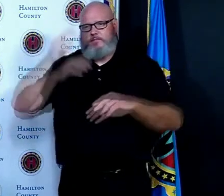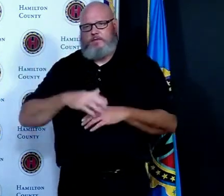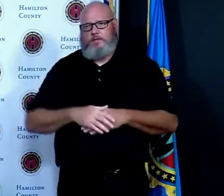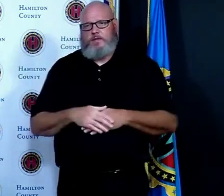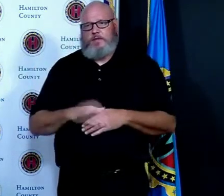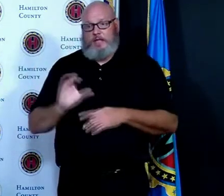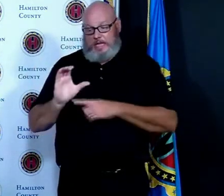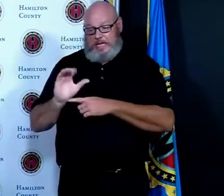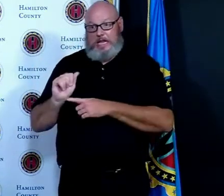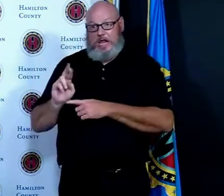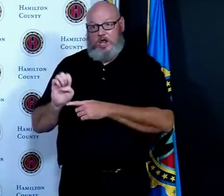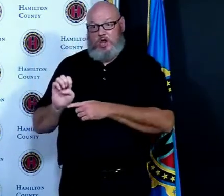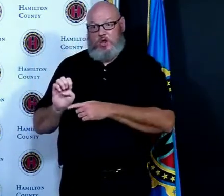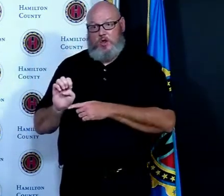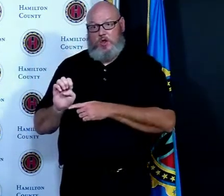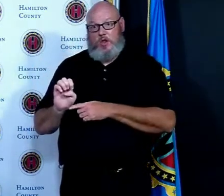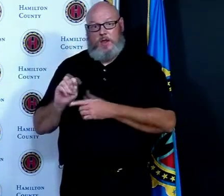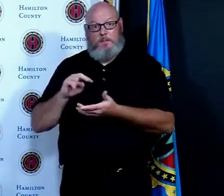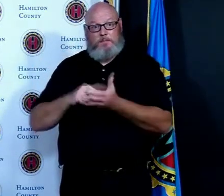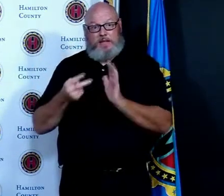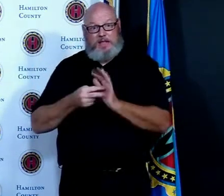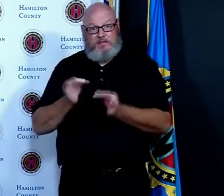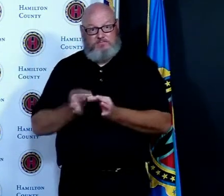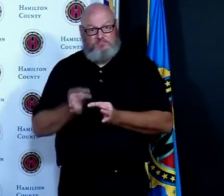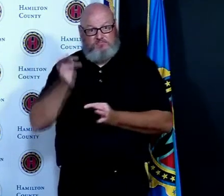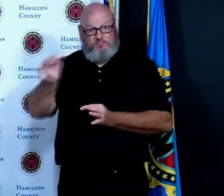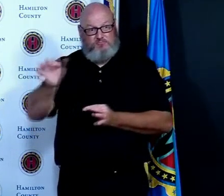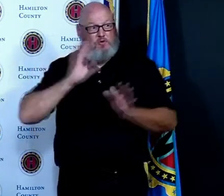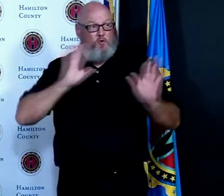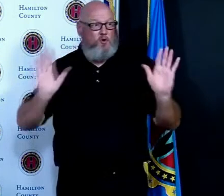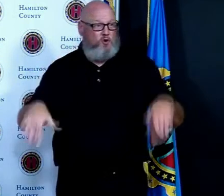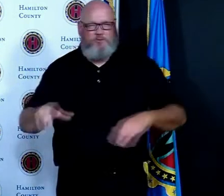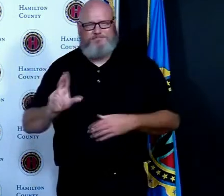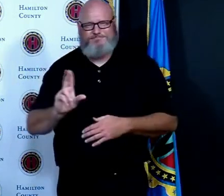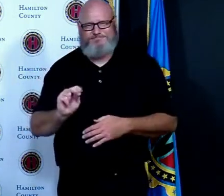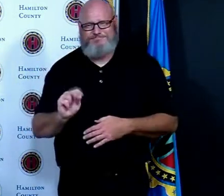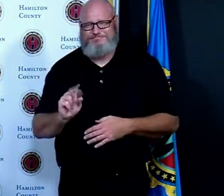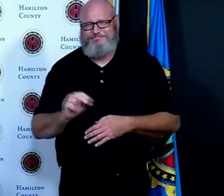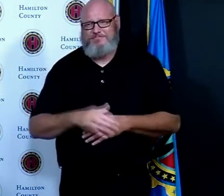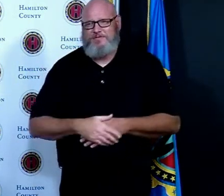we delayed the care and the non-Covid care there were some health care consequences of that as well